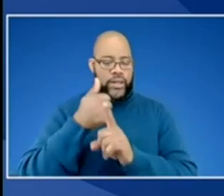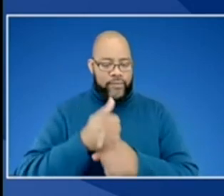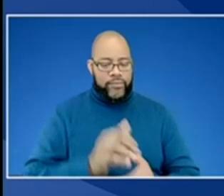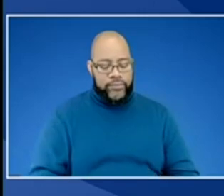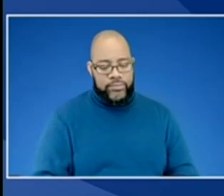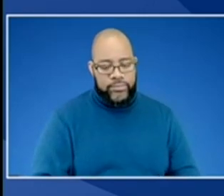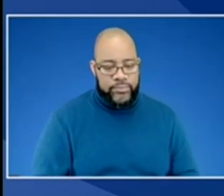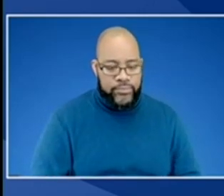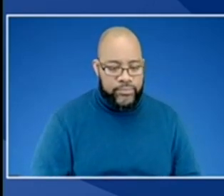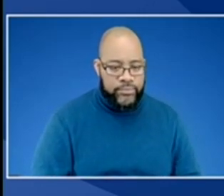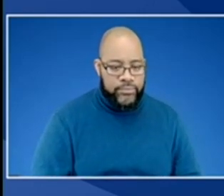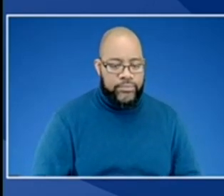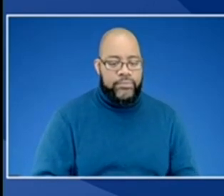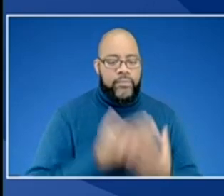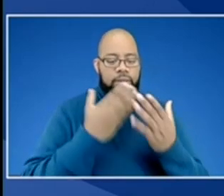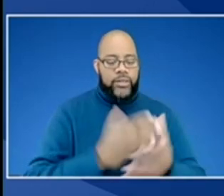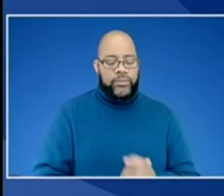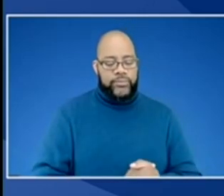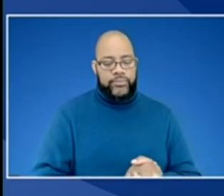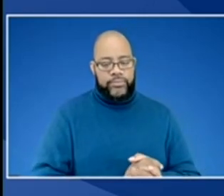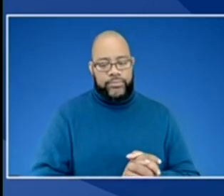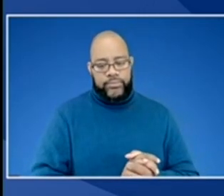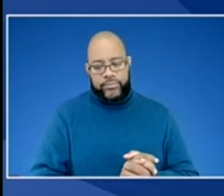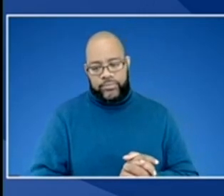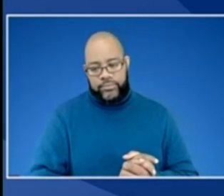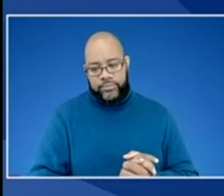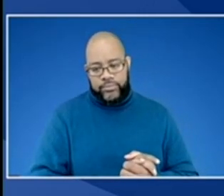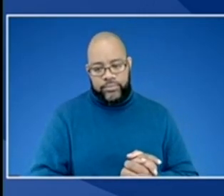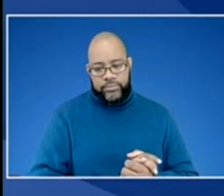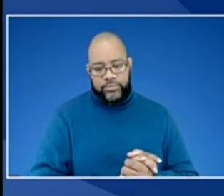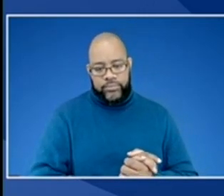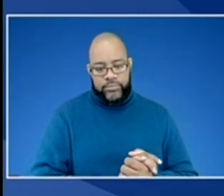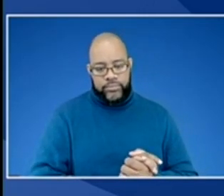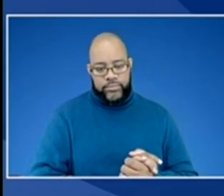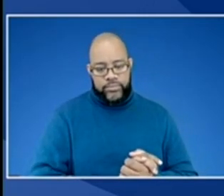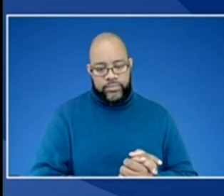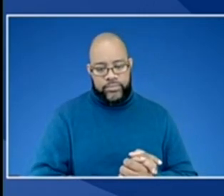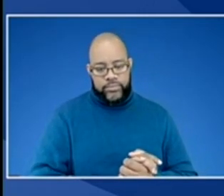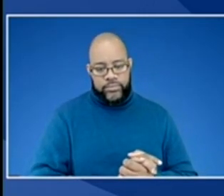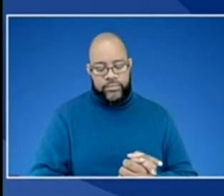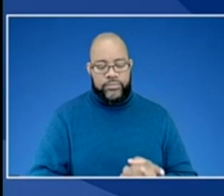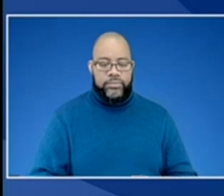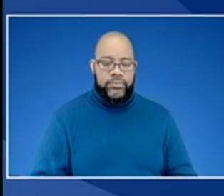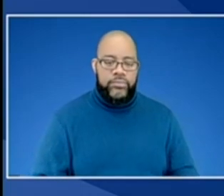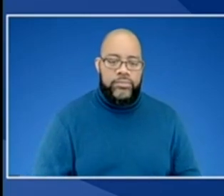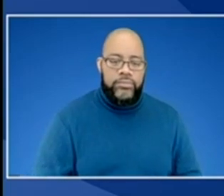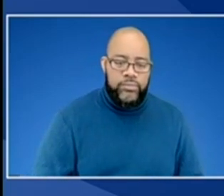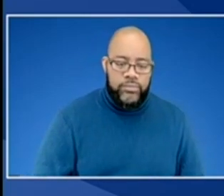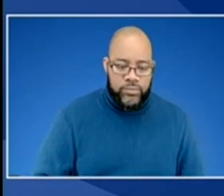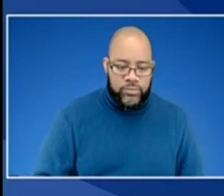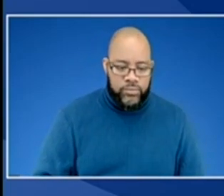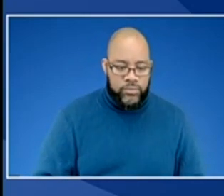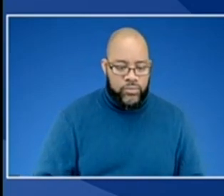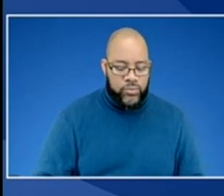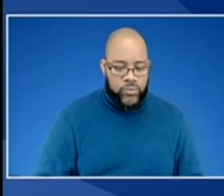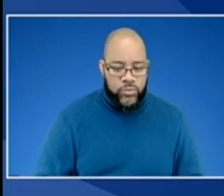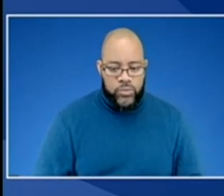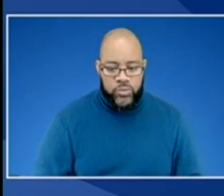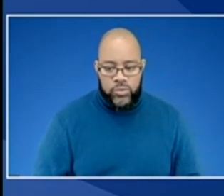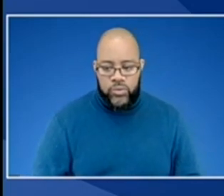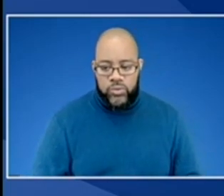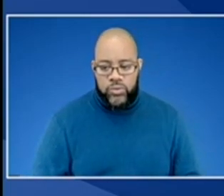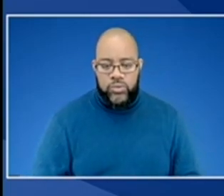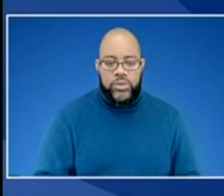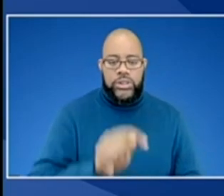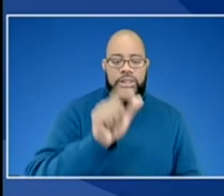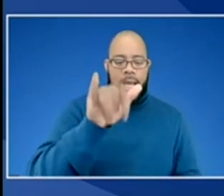Thank you. Tammy, can you hear us?